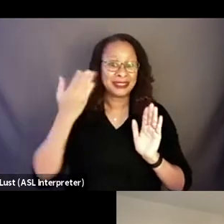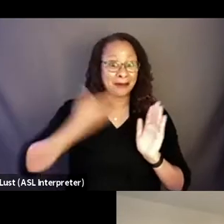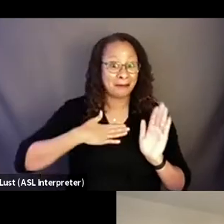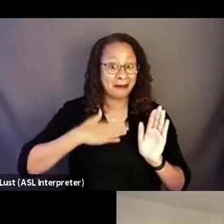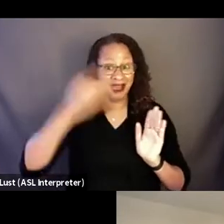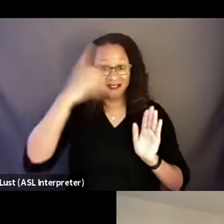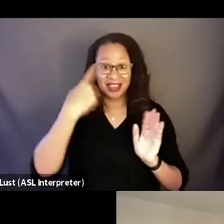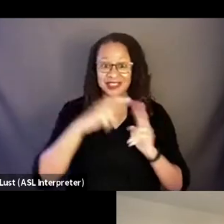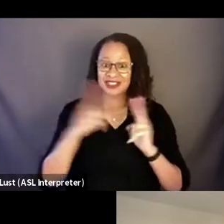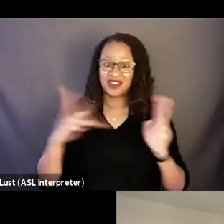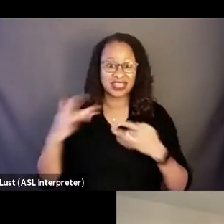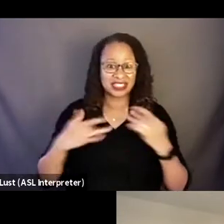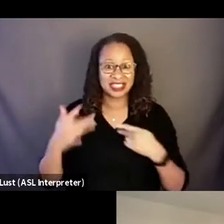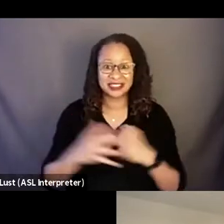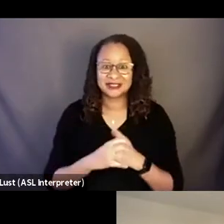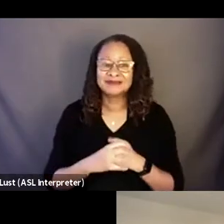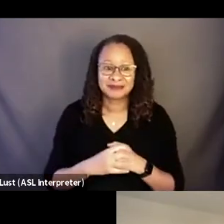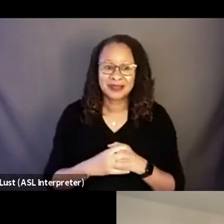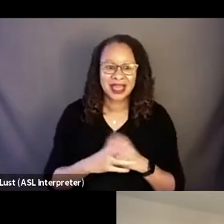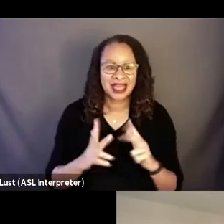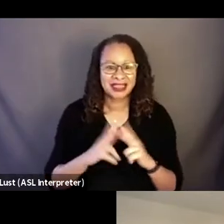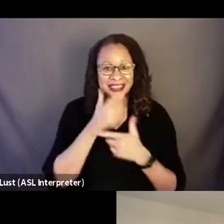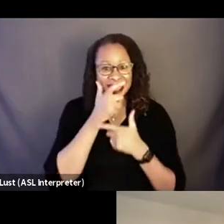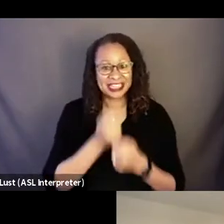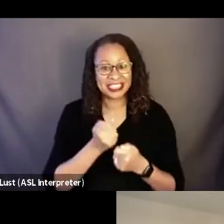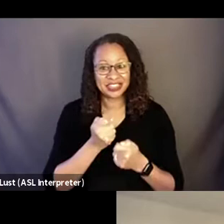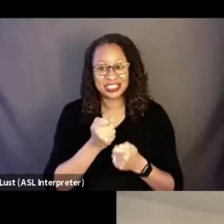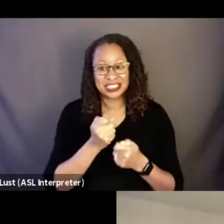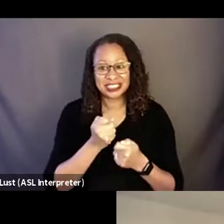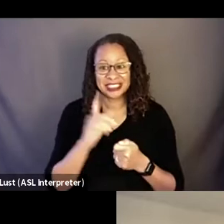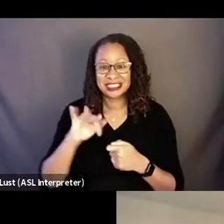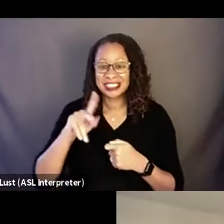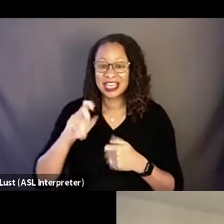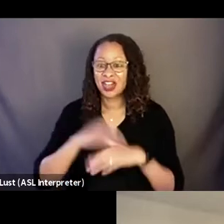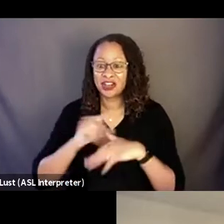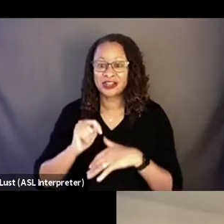Wow, that's a really interesting take on it. Had you ever heard him say that, David? Yes, yeah.